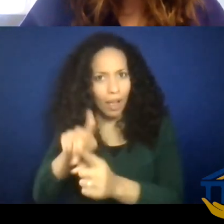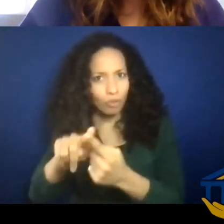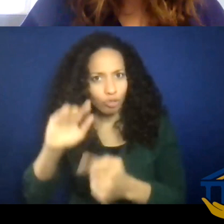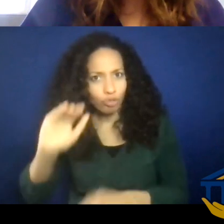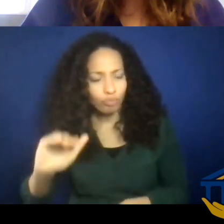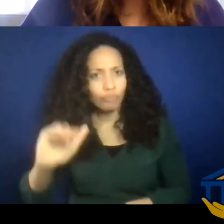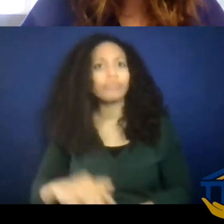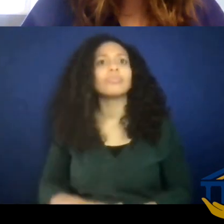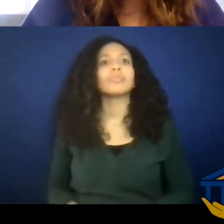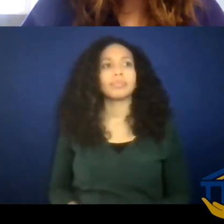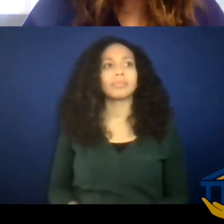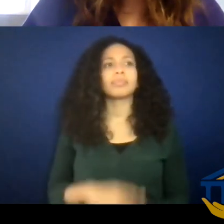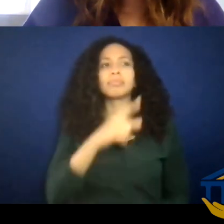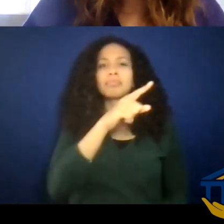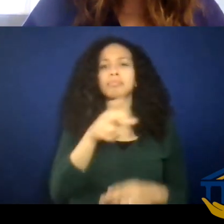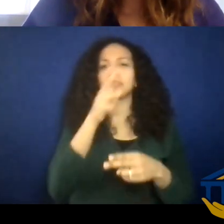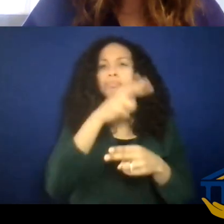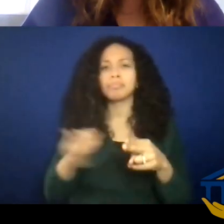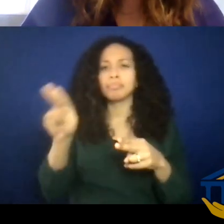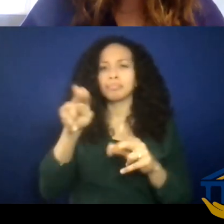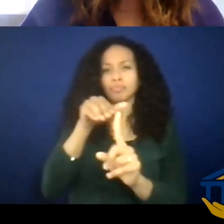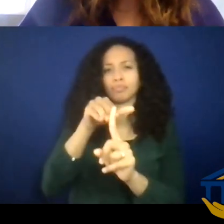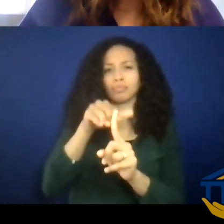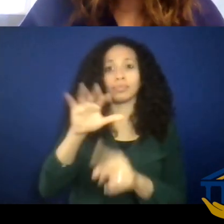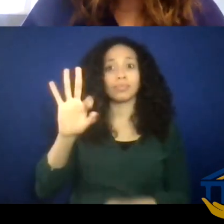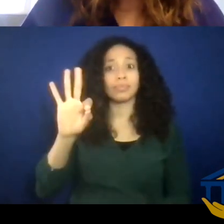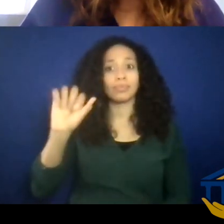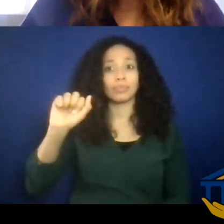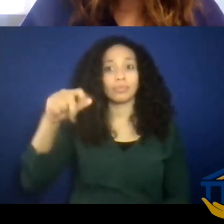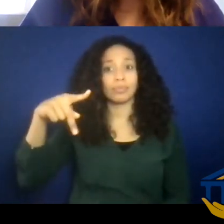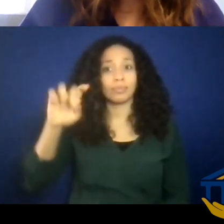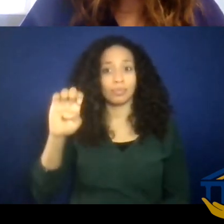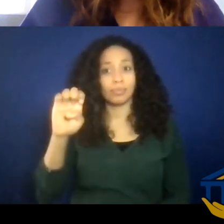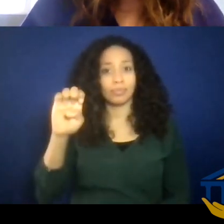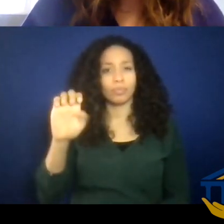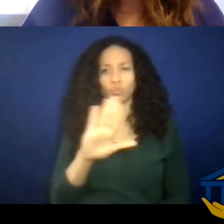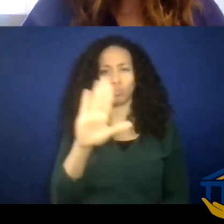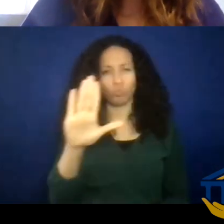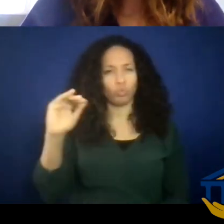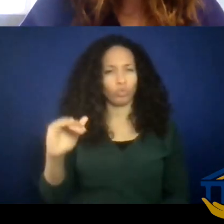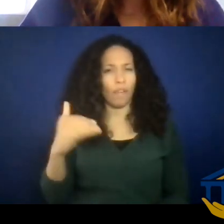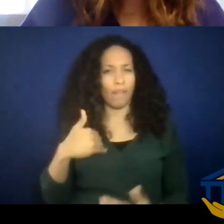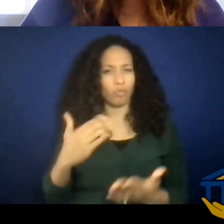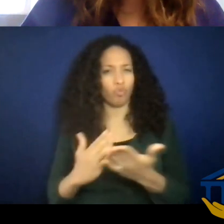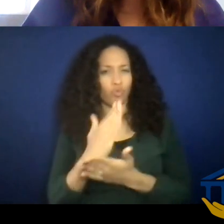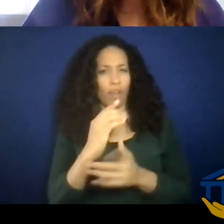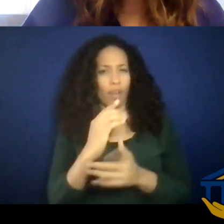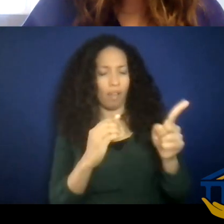FAPE and that's what your child is entitled to, which stands for Free: no cost to parents,